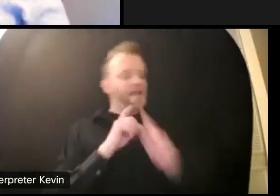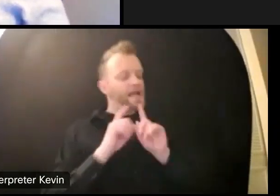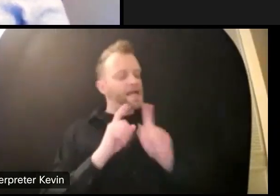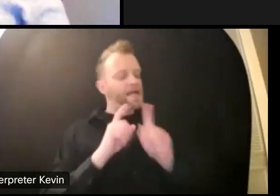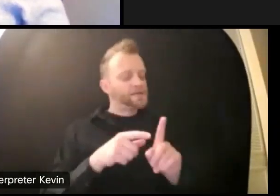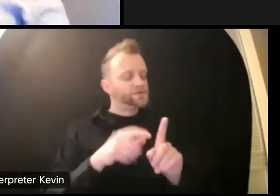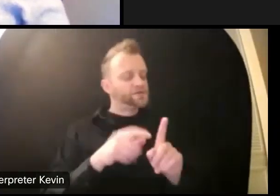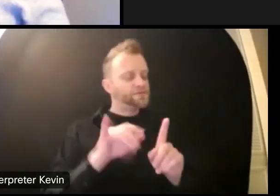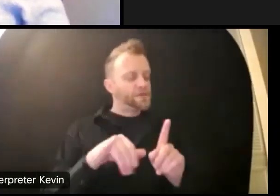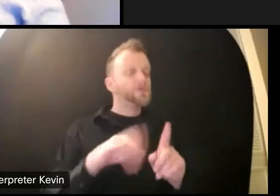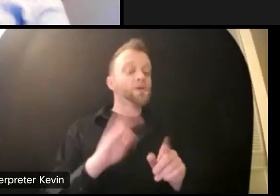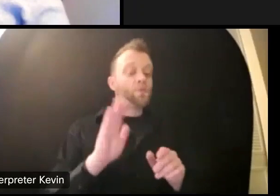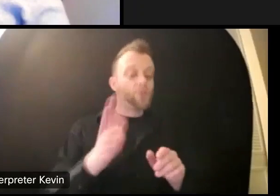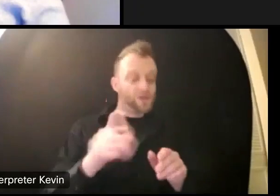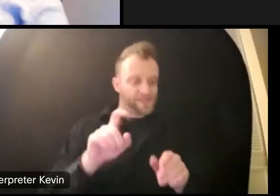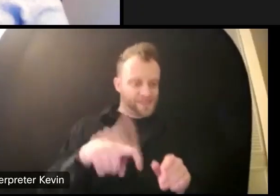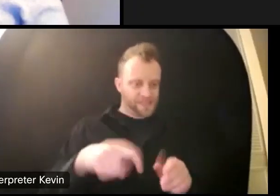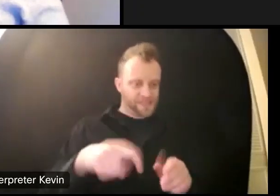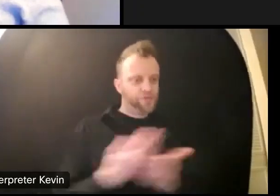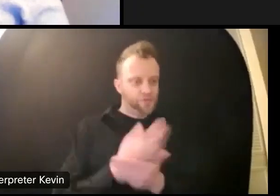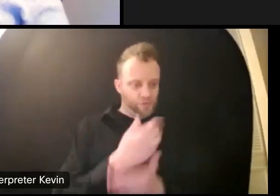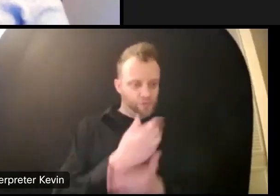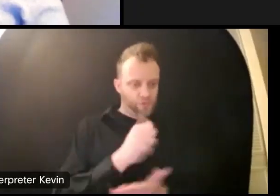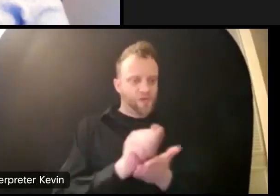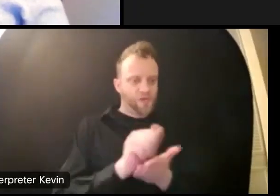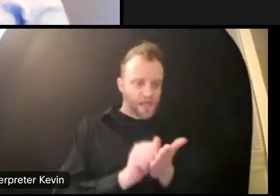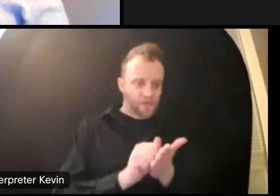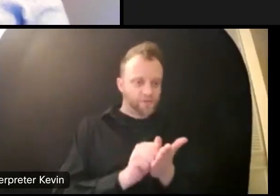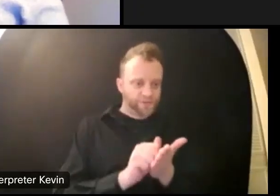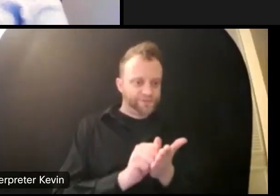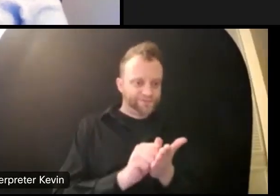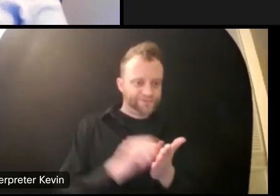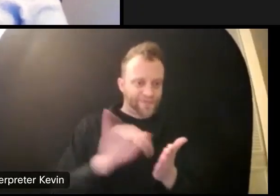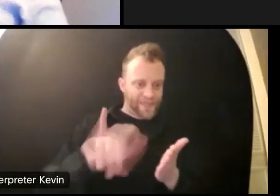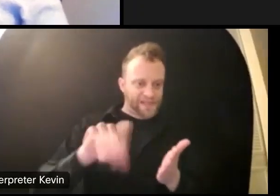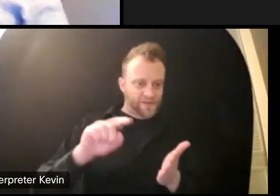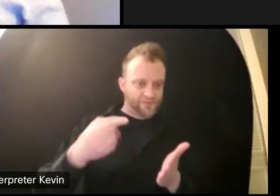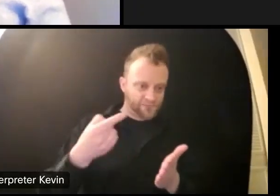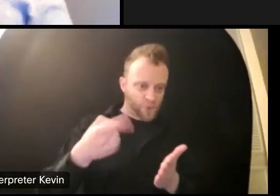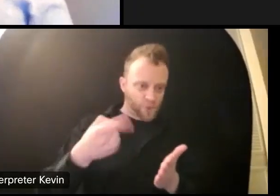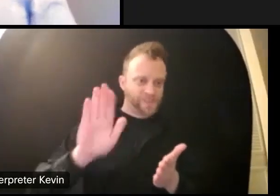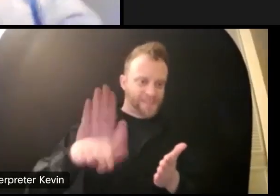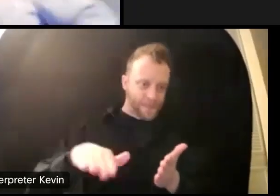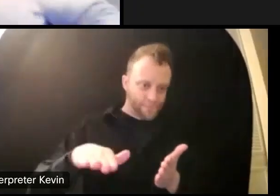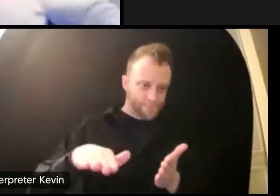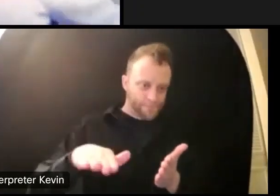think we're going to need to do that as a first step. And then once those accounts are created,